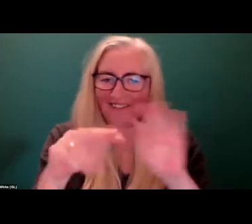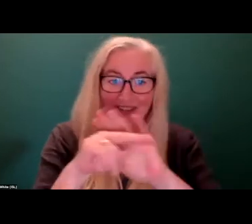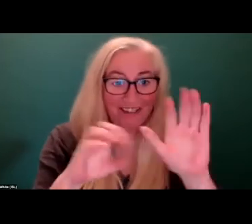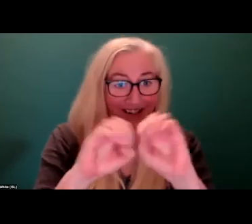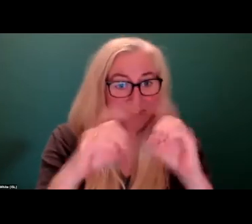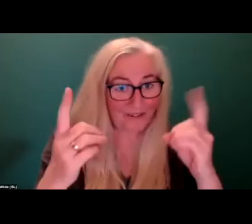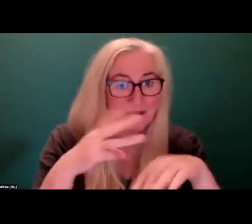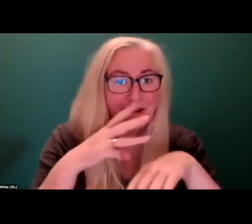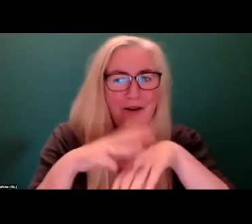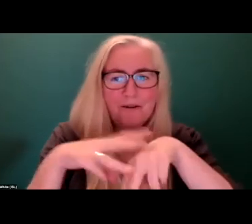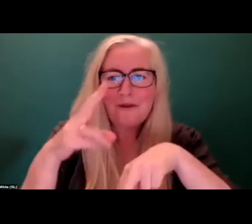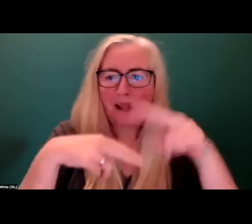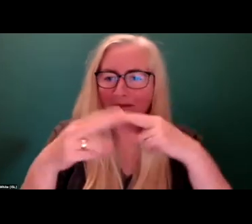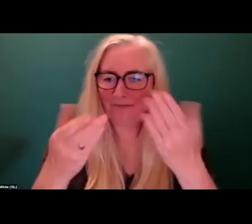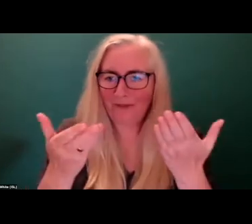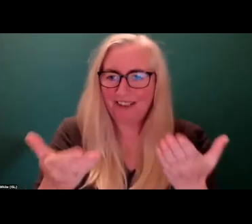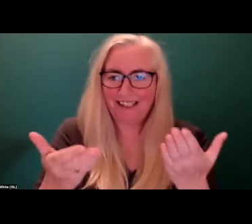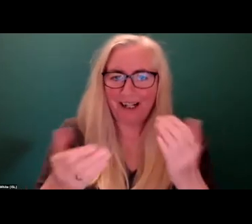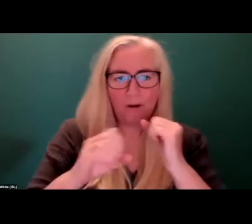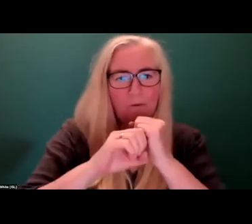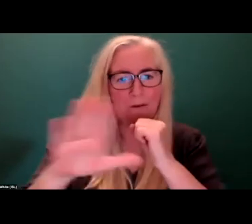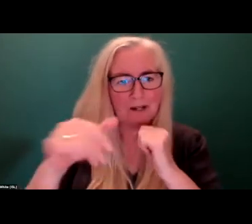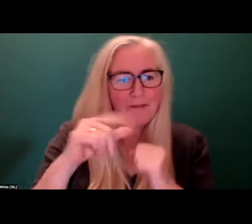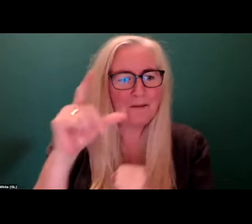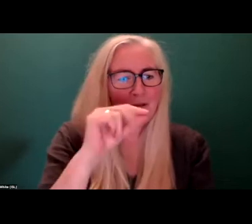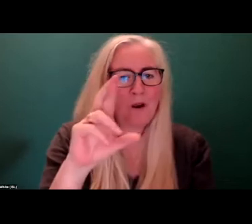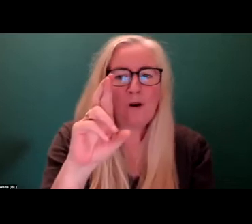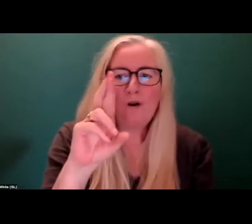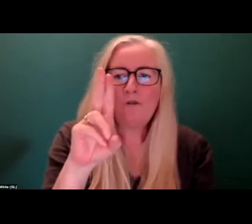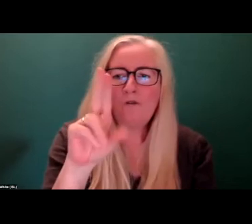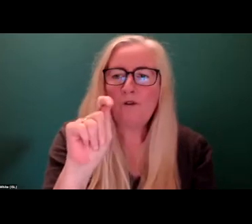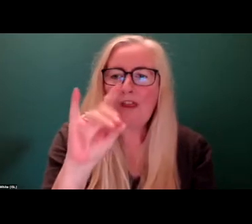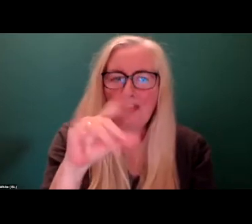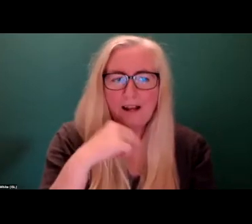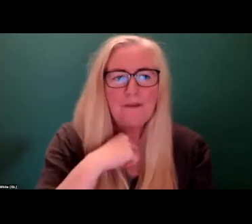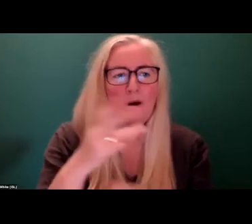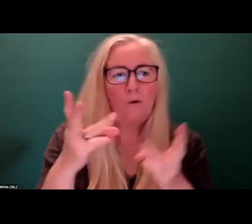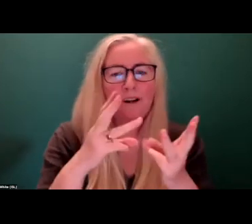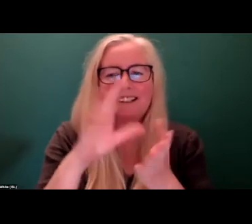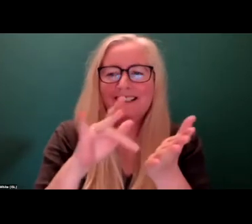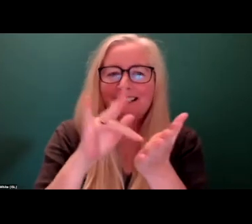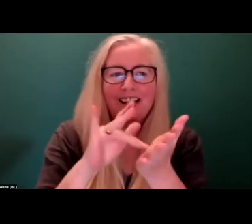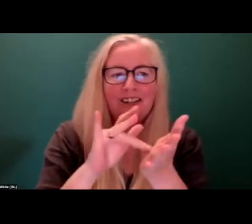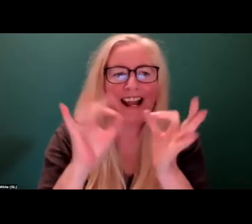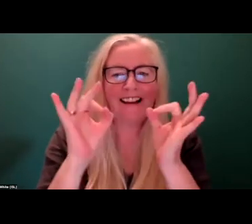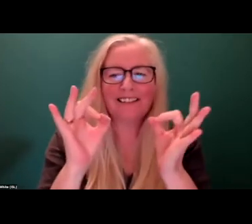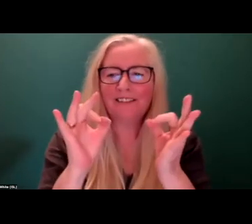Good afternoon, everyone, and welcome to today's webinar. My name is Ruth O'Reilly, I work at the Centre for Excellence in Universal